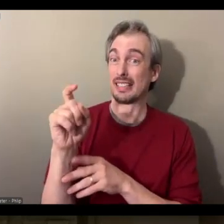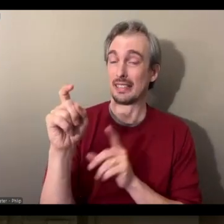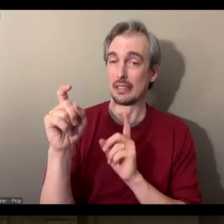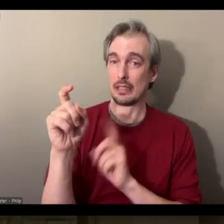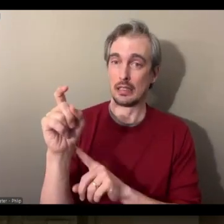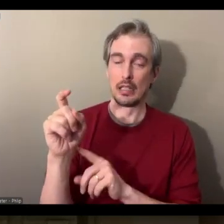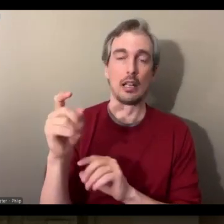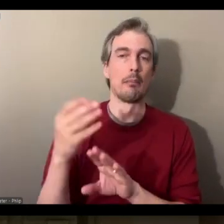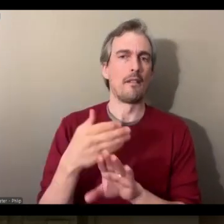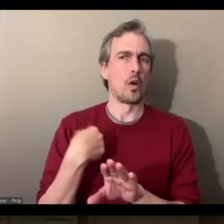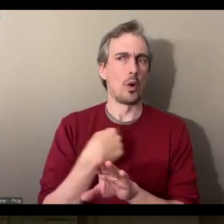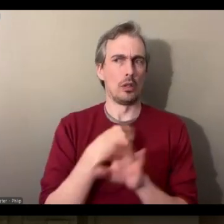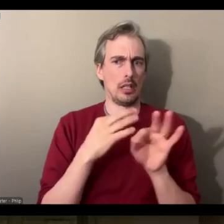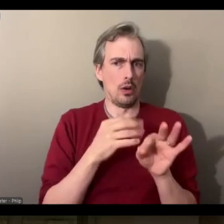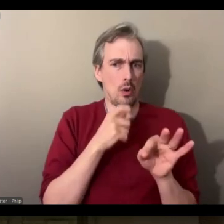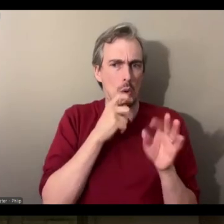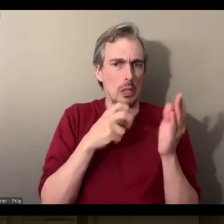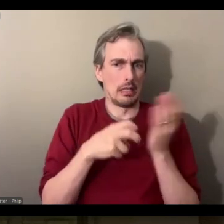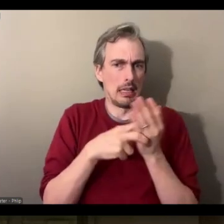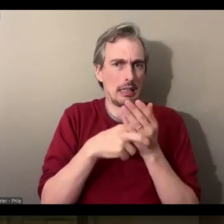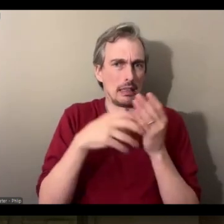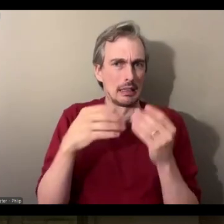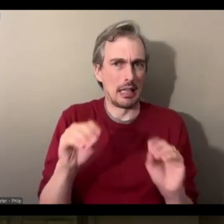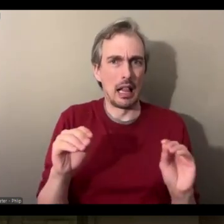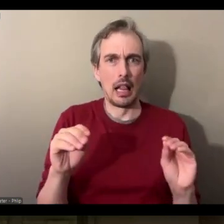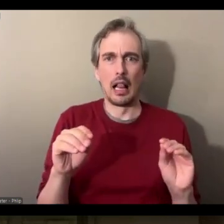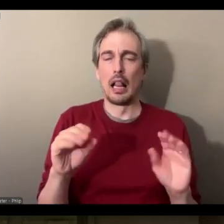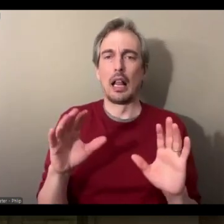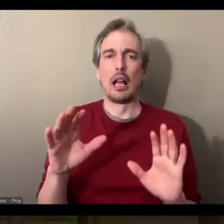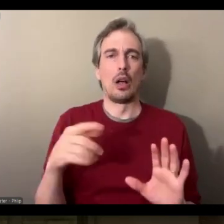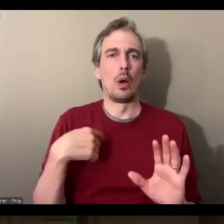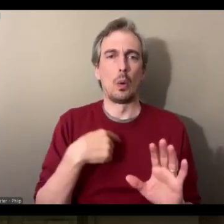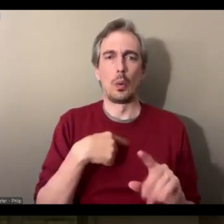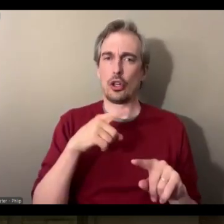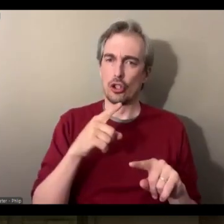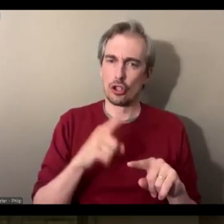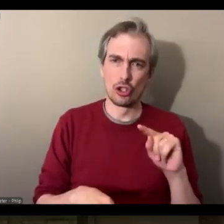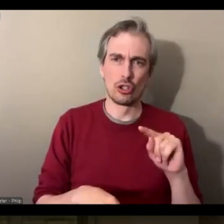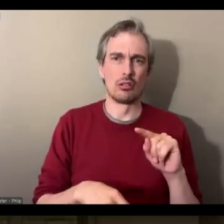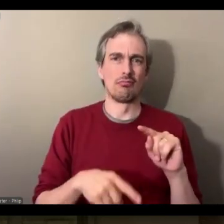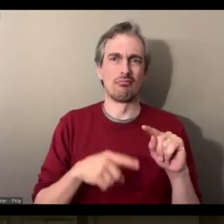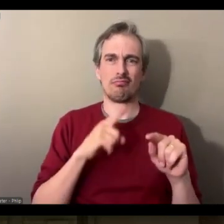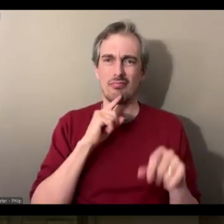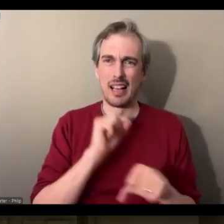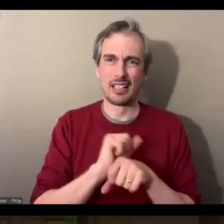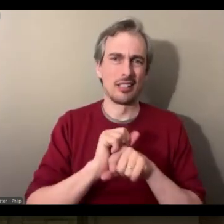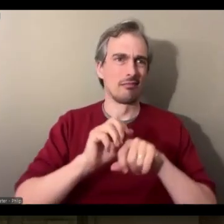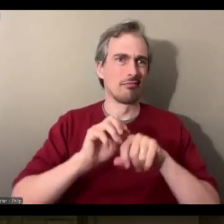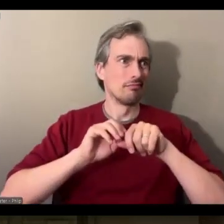we couldn't really run a proper RFP for a website vendor. I mentioned: What does your website need